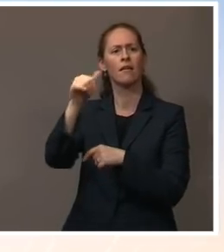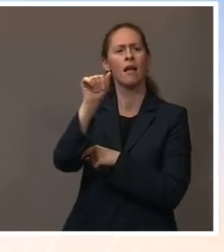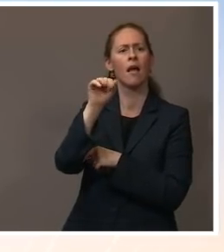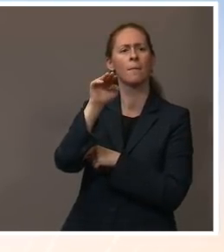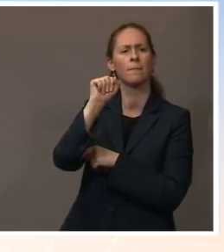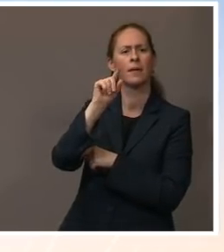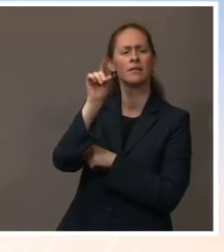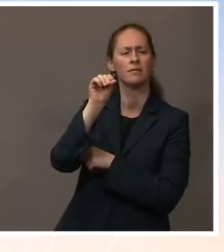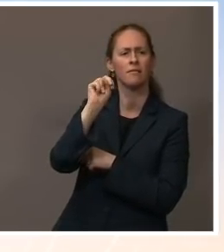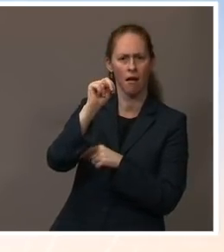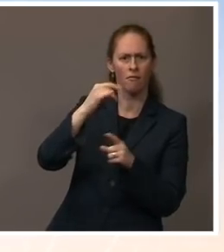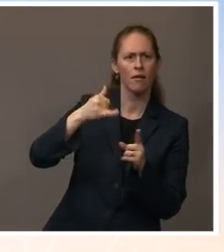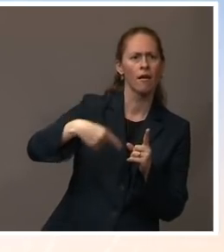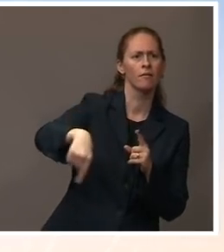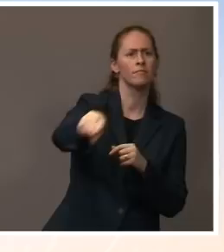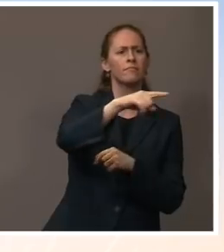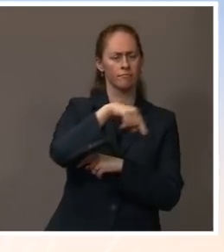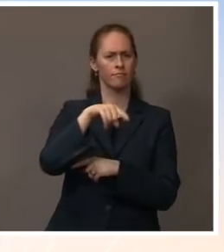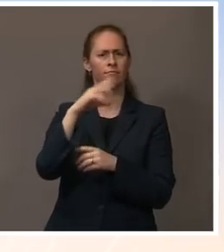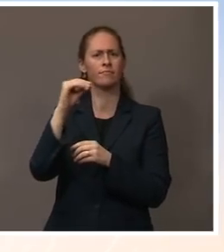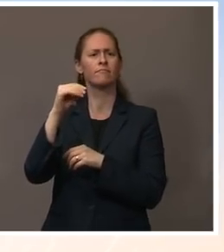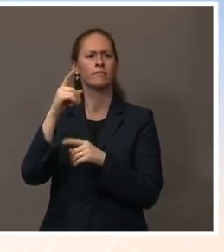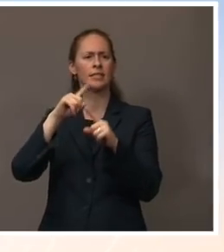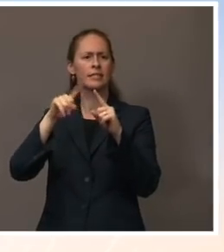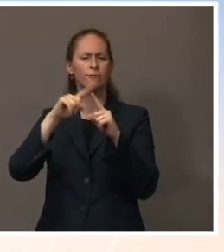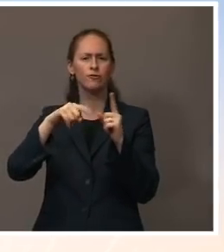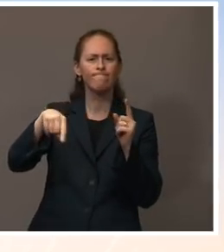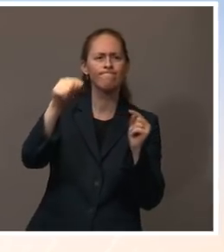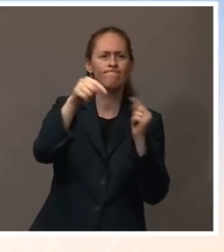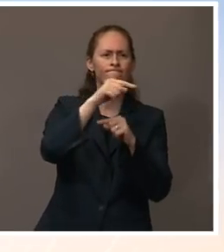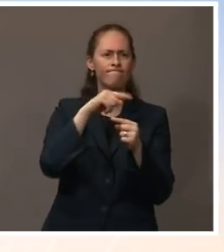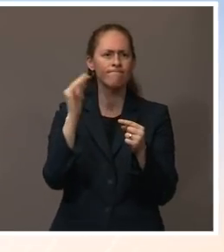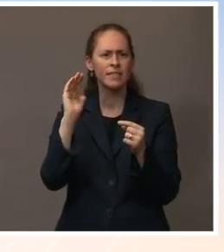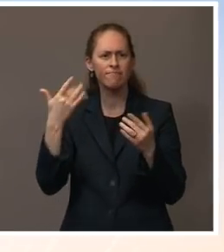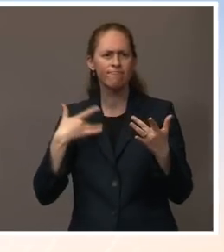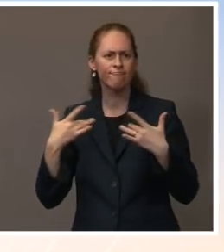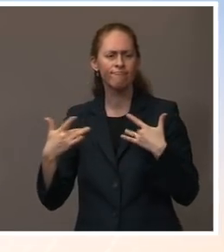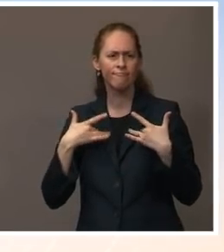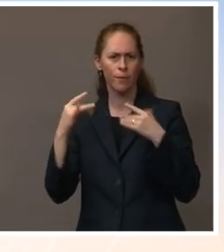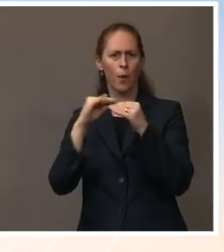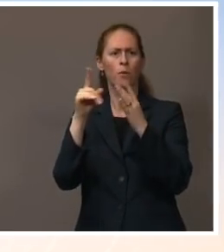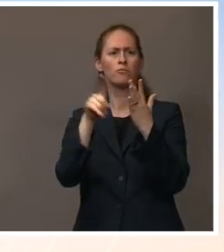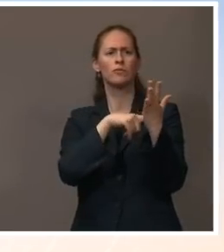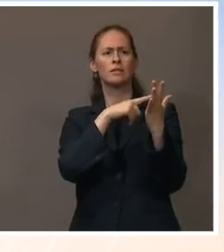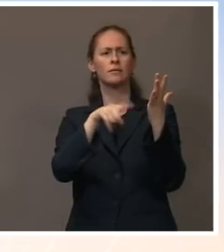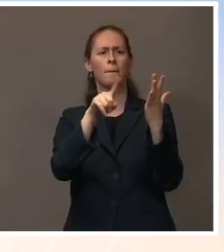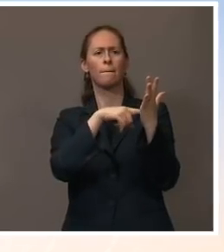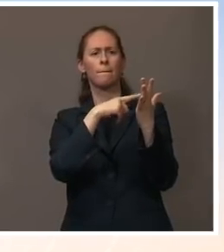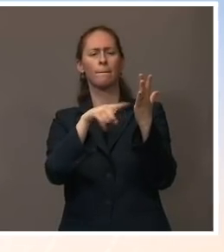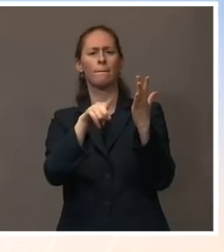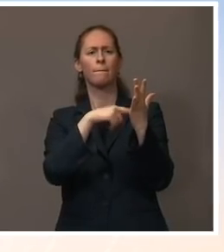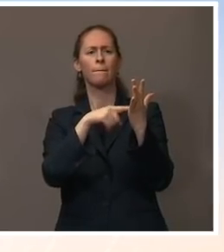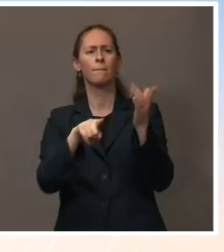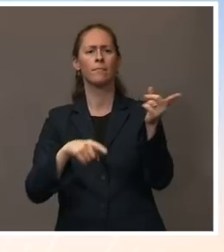There's growing criticism about the antitrust legislation that's being put forth on the Hill.